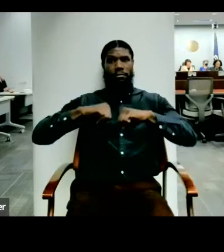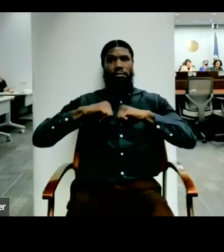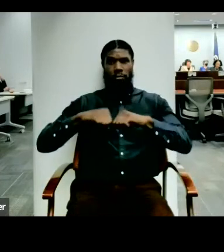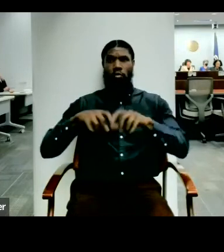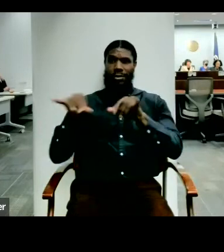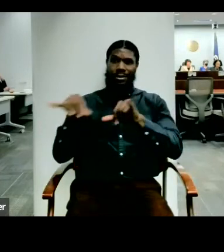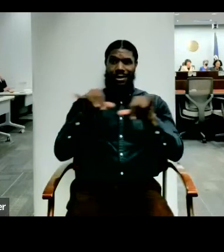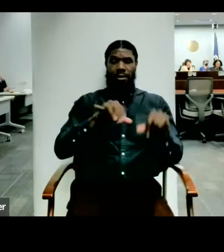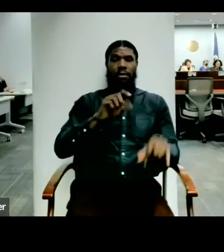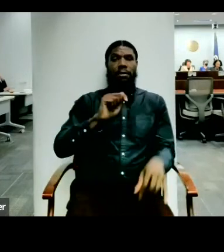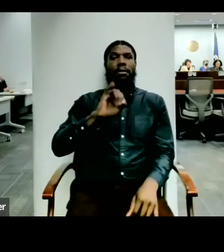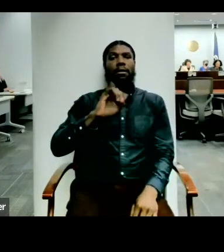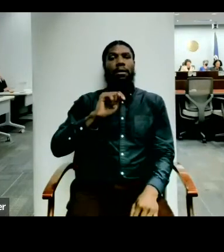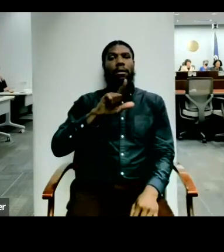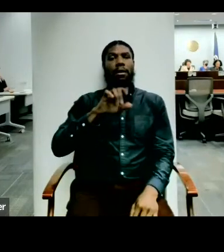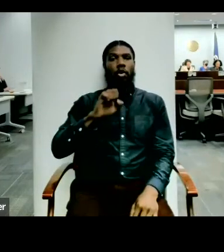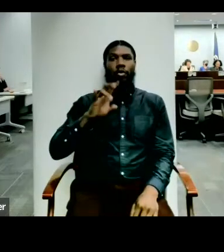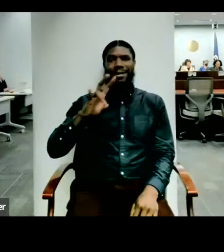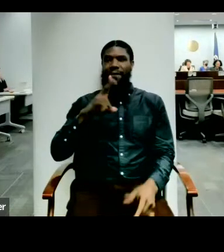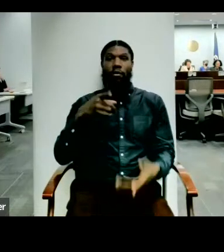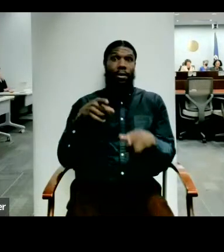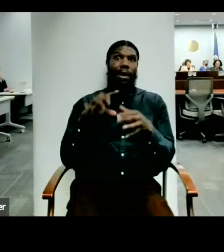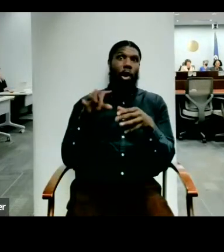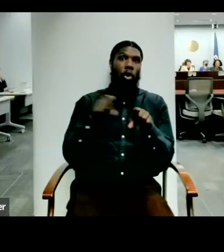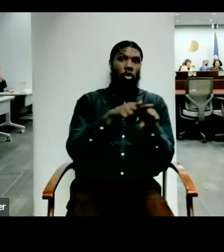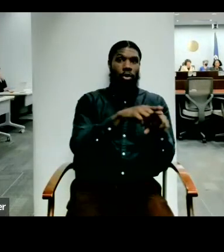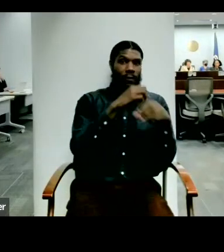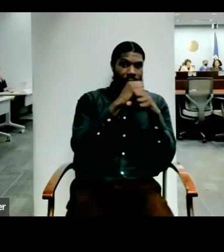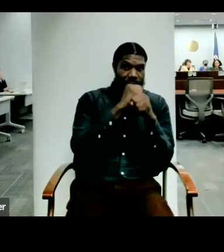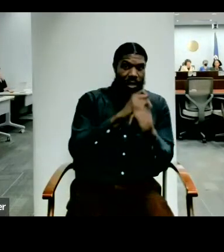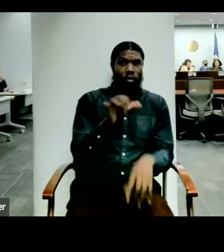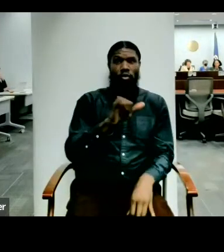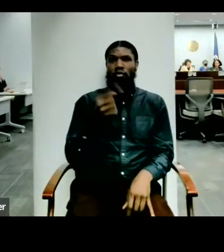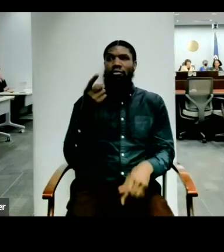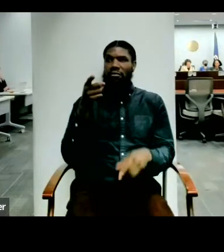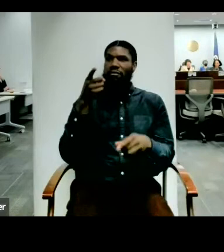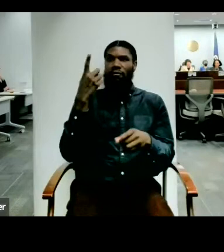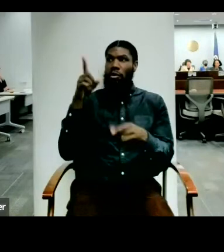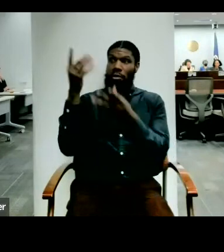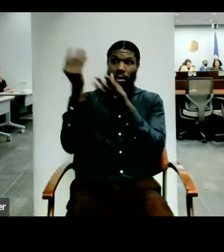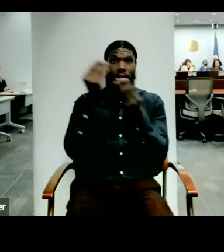to Title VII when we pass compensation data or other sensitive data to other entities?